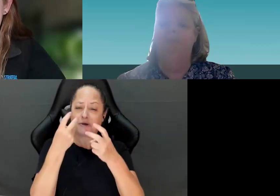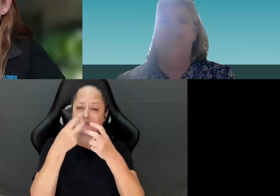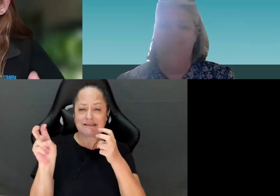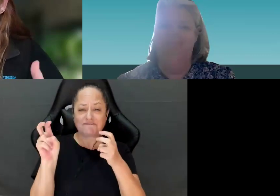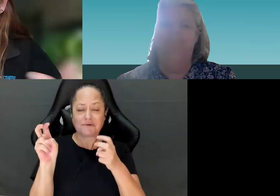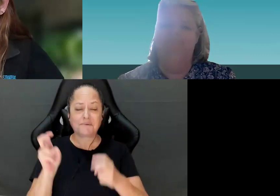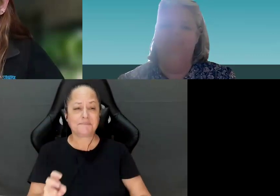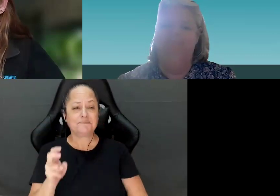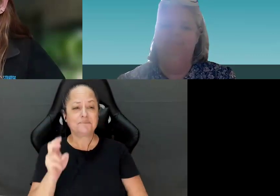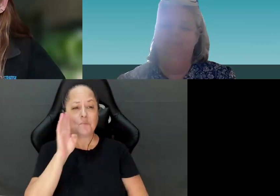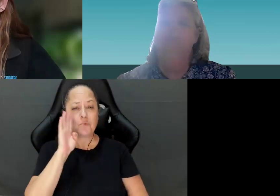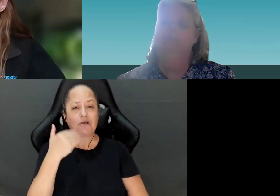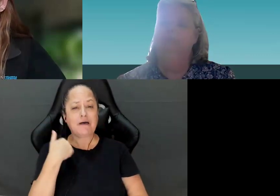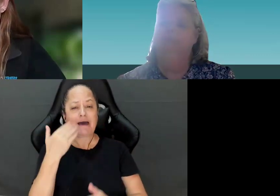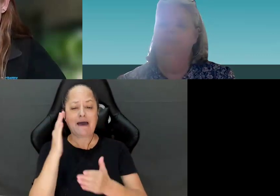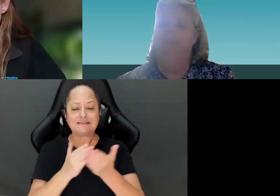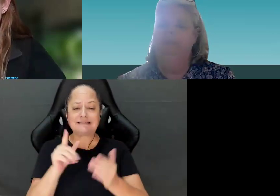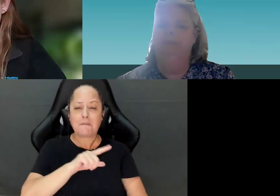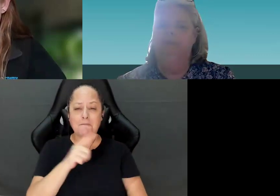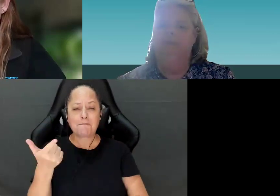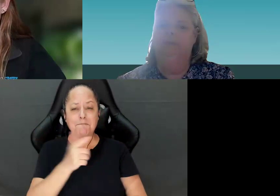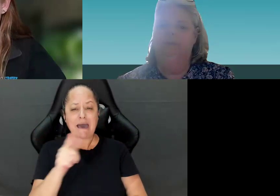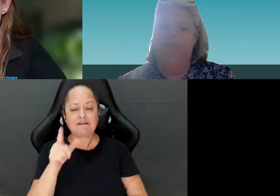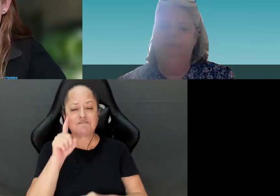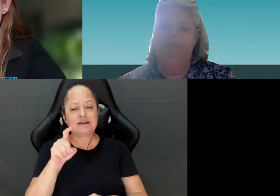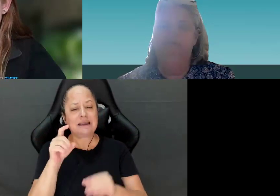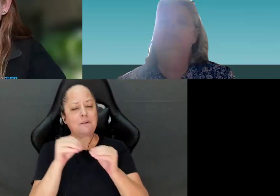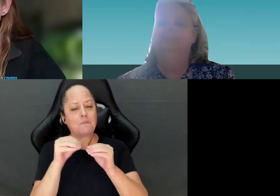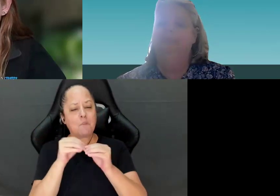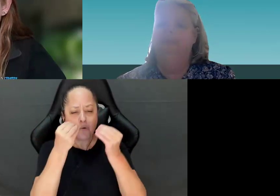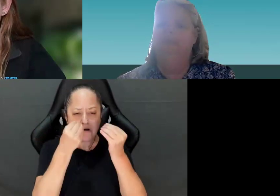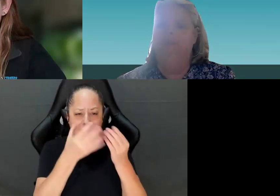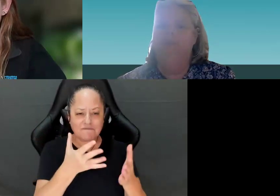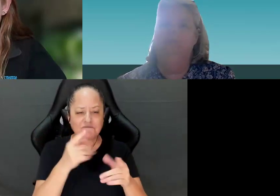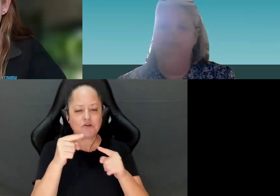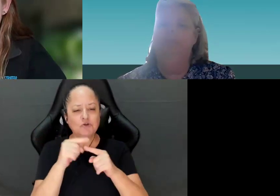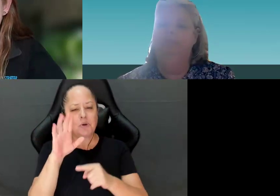Because we'll have some back and forth we might need to ask for more information to get comfortable.